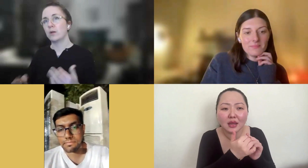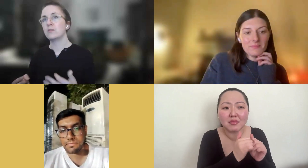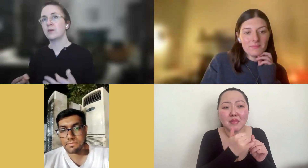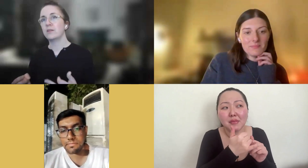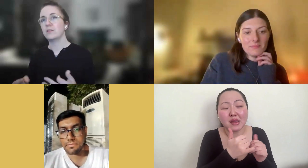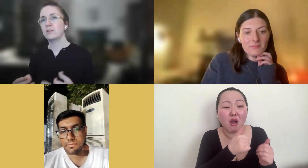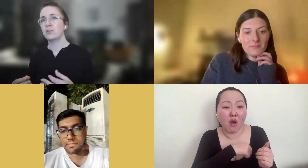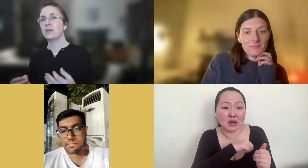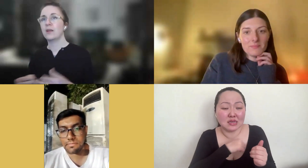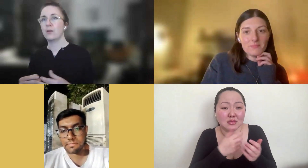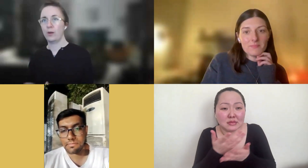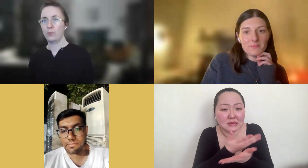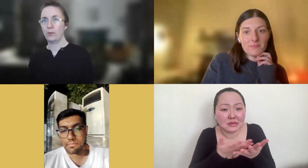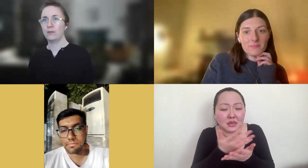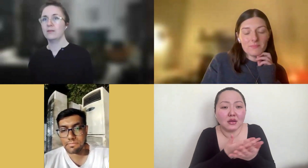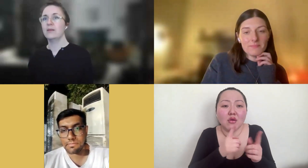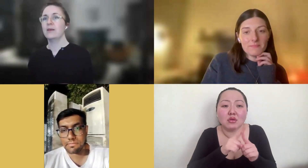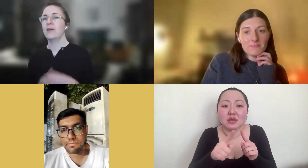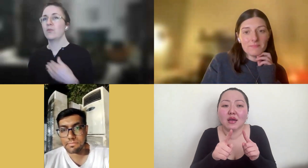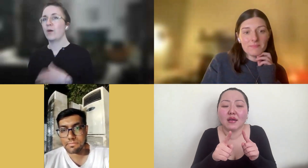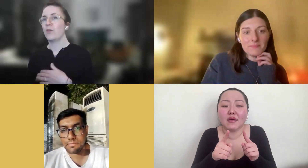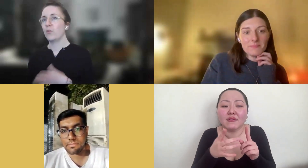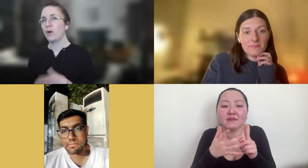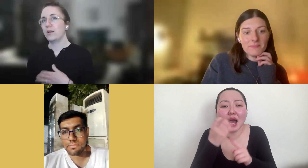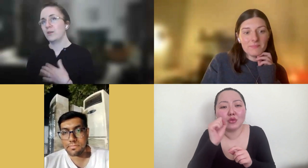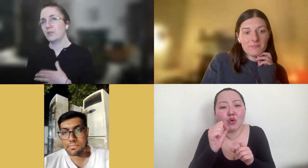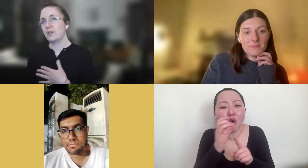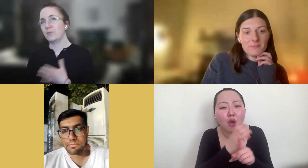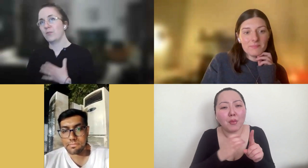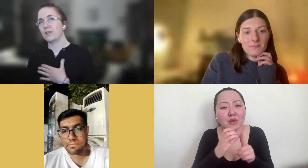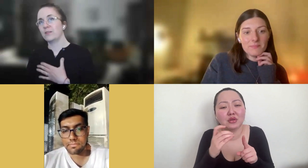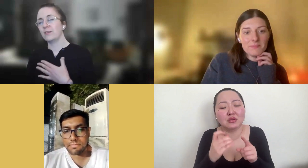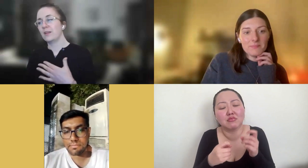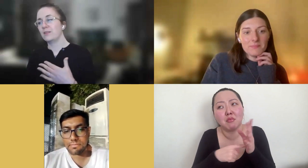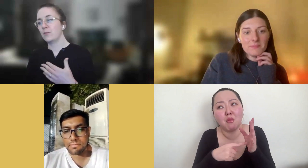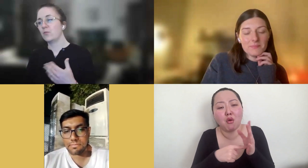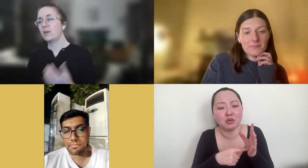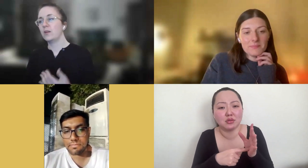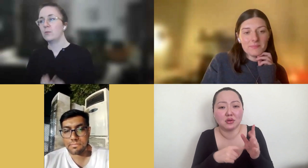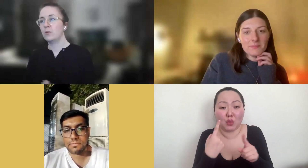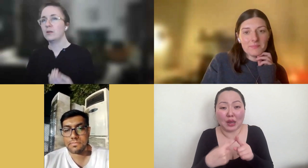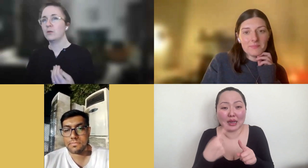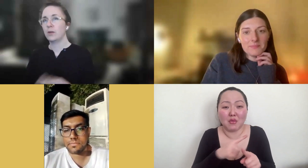the knowledge of that institution and they will help you. But in terms of finding the community